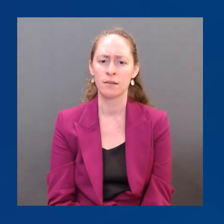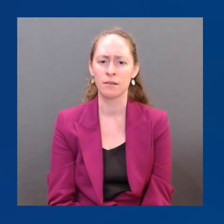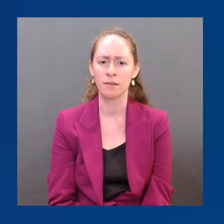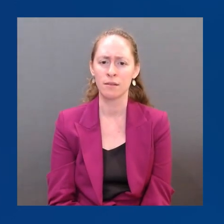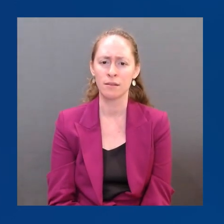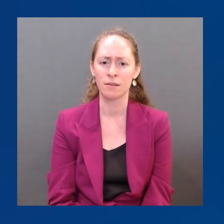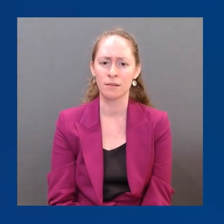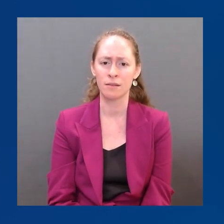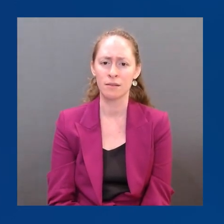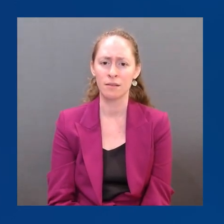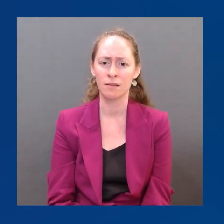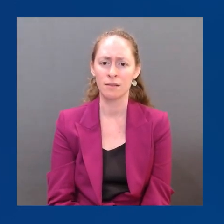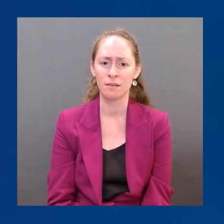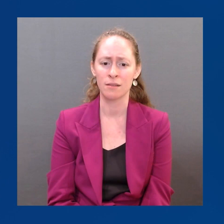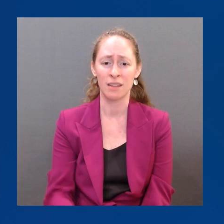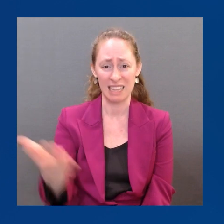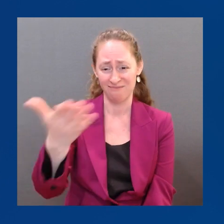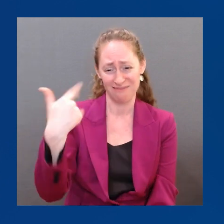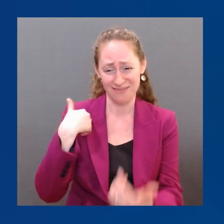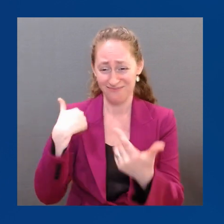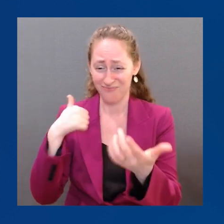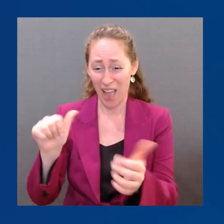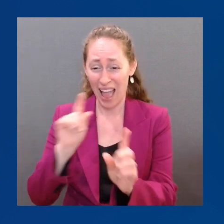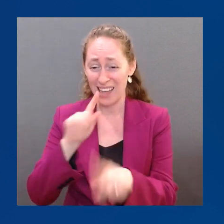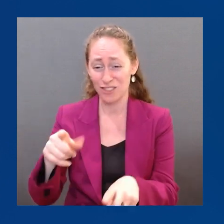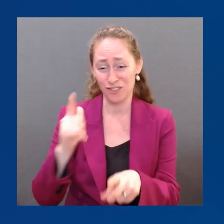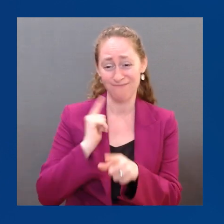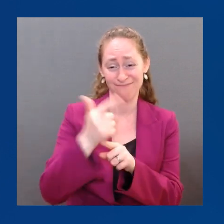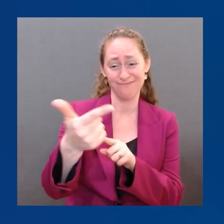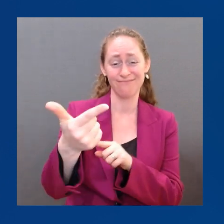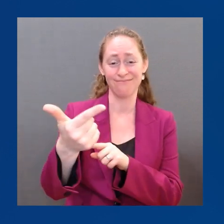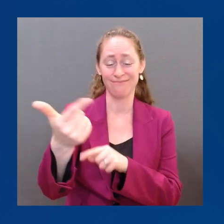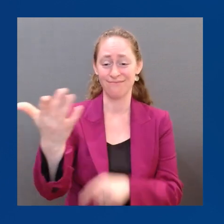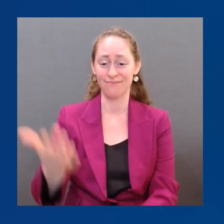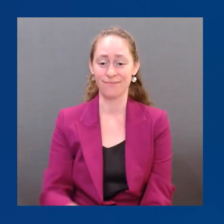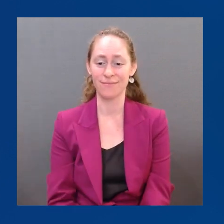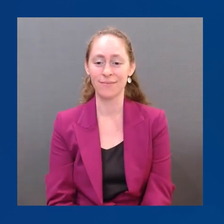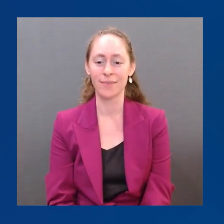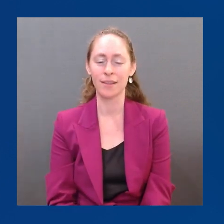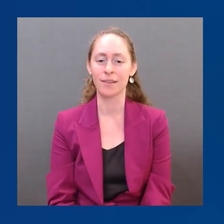Dr. Fauci: Well, yeah, Ashish, you said it very, very clearly: